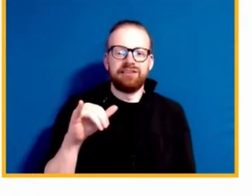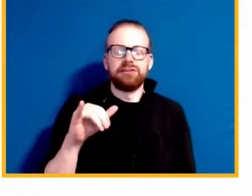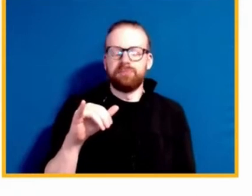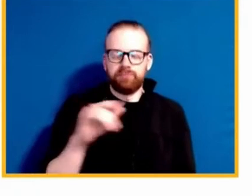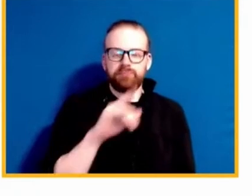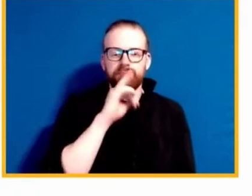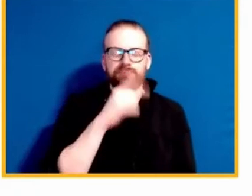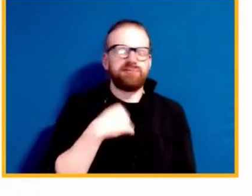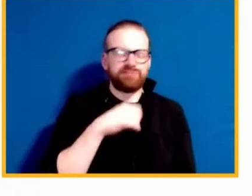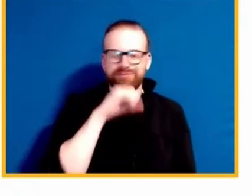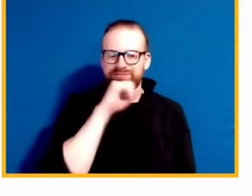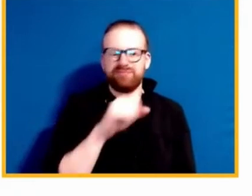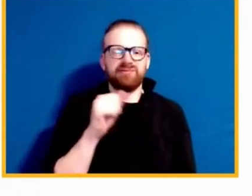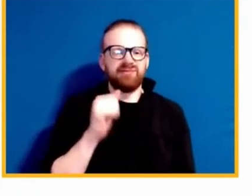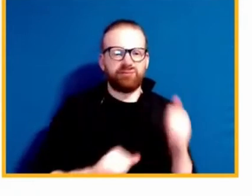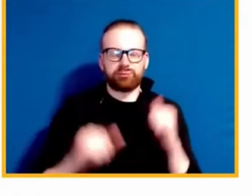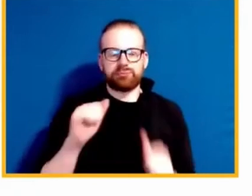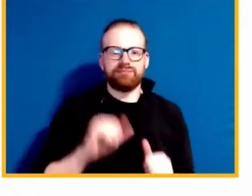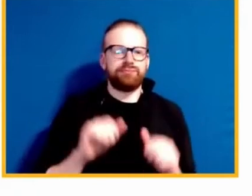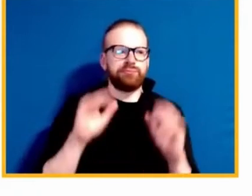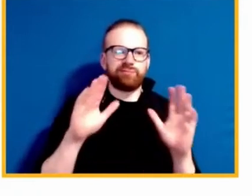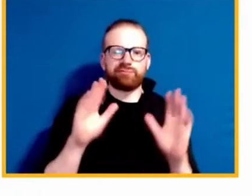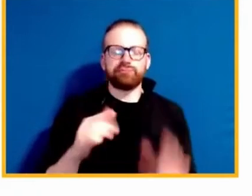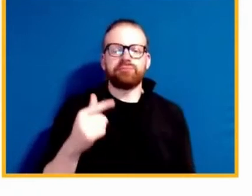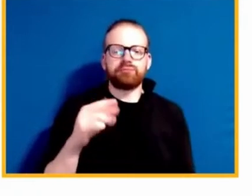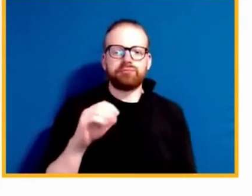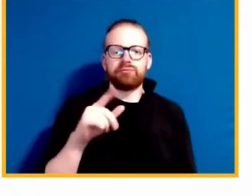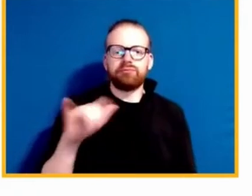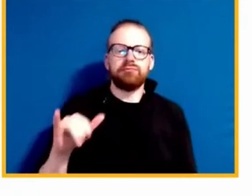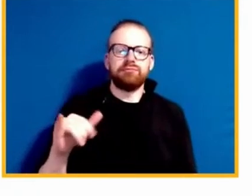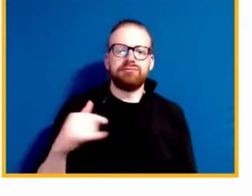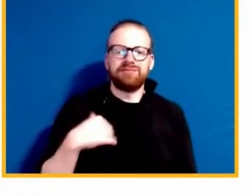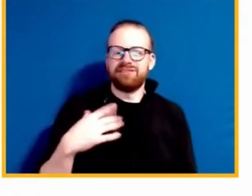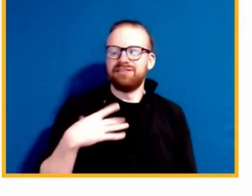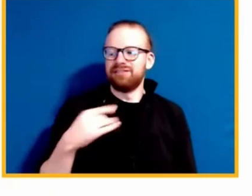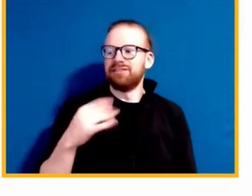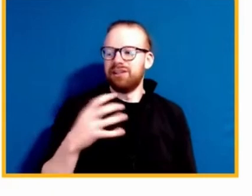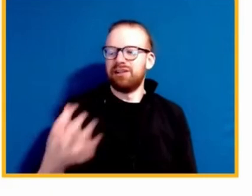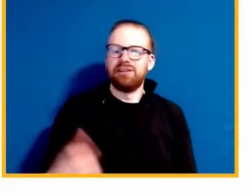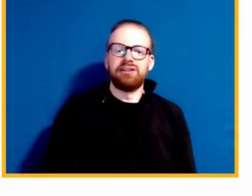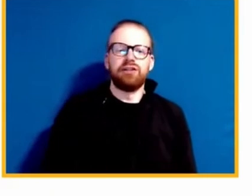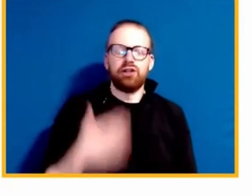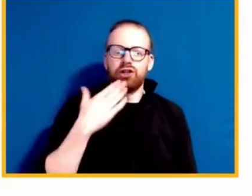performance, I loved it. It was just very groovy, and you hit those points and I was digging it. Great job.